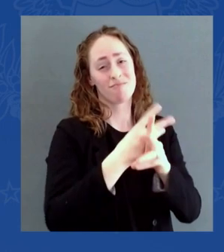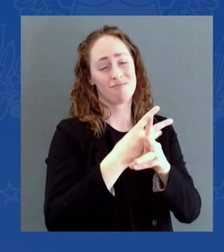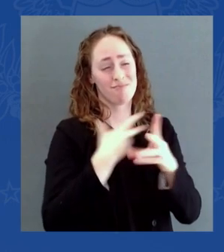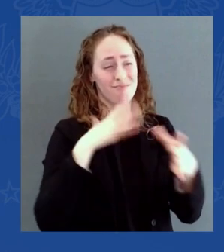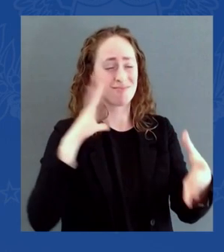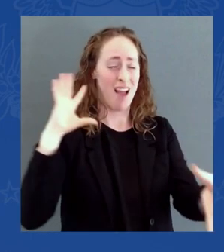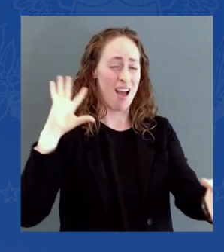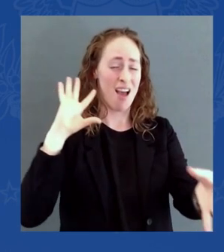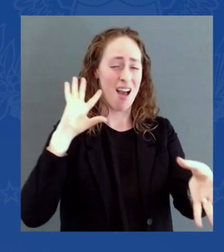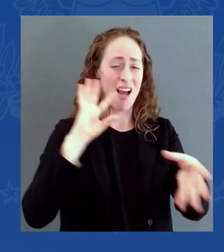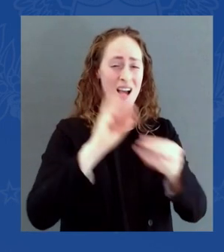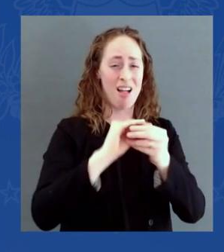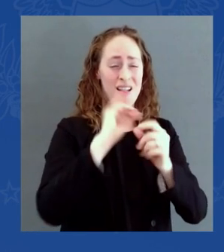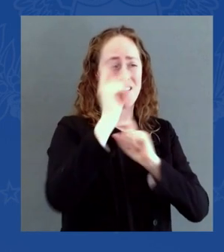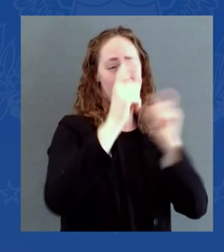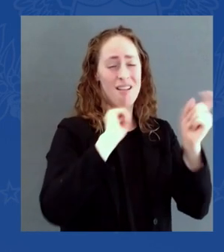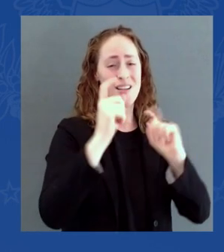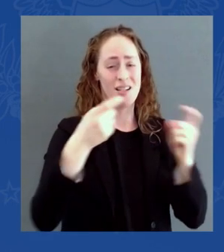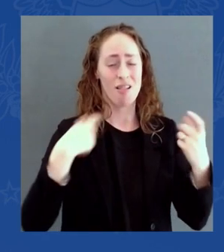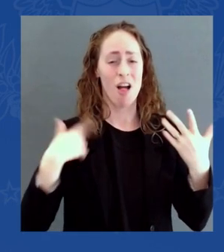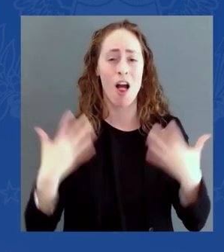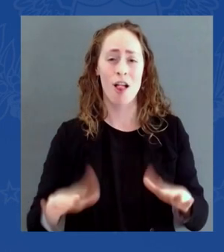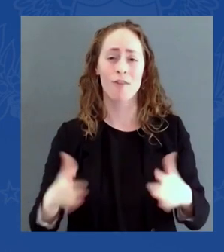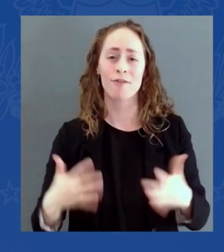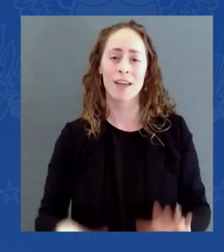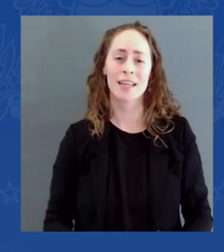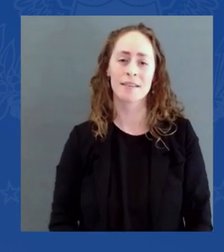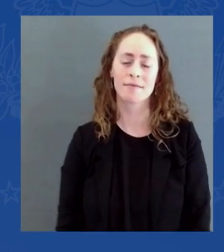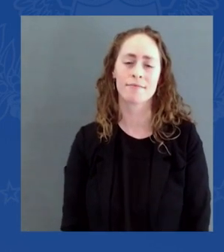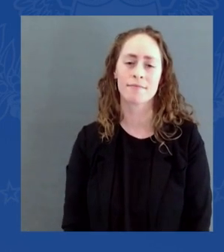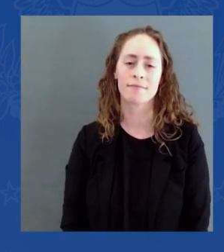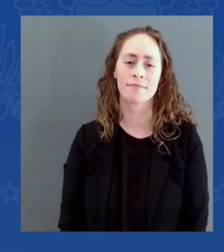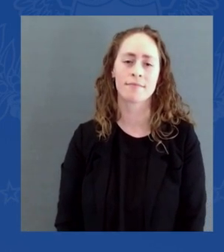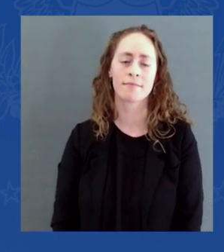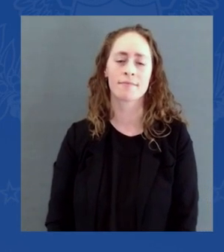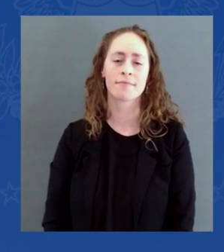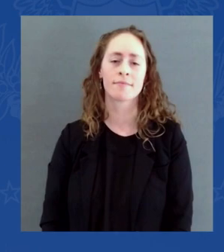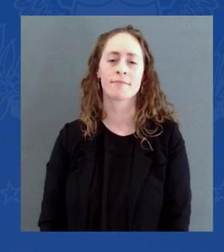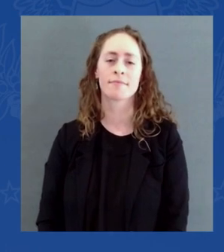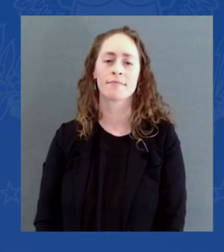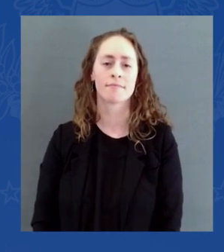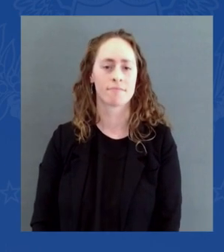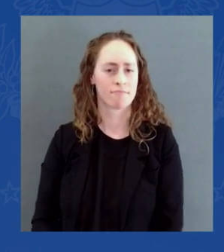Over 280 million vaccines far to 110 countries, including to South Africa,